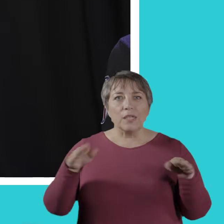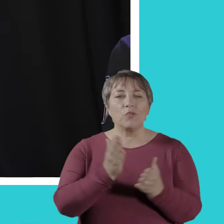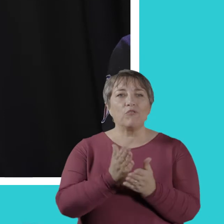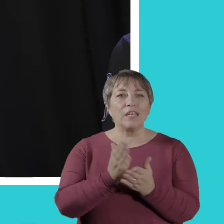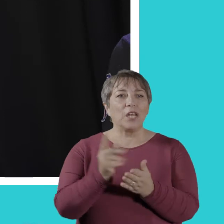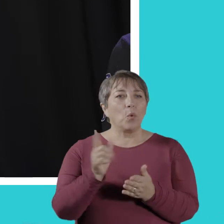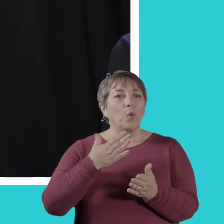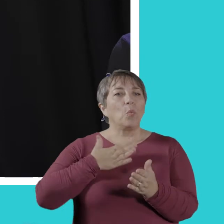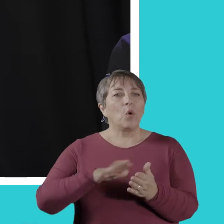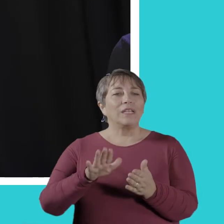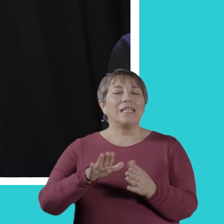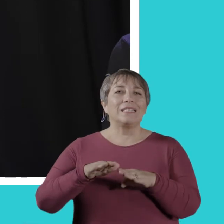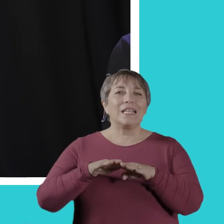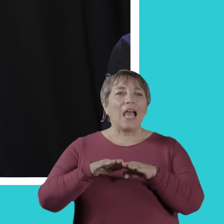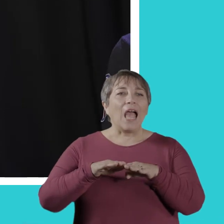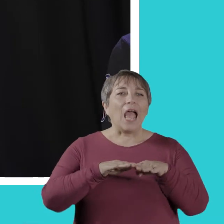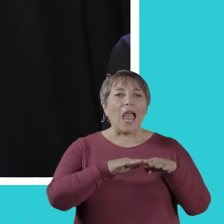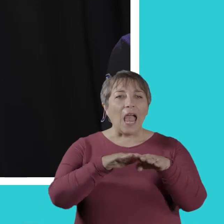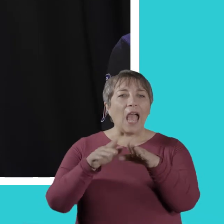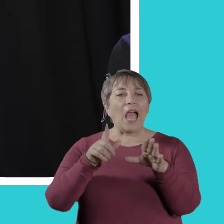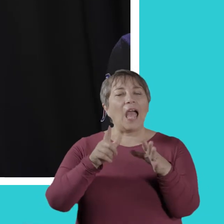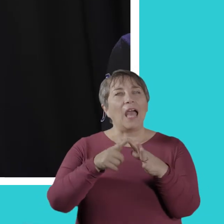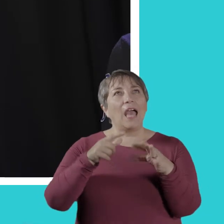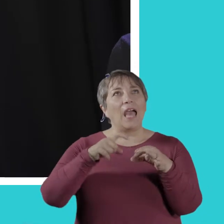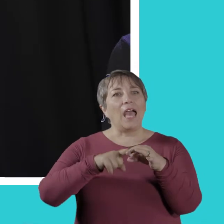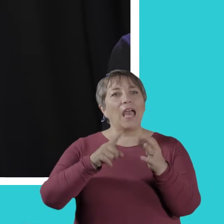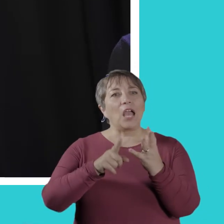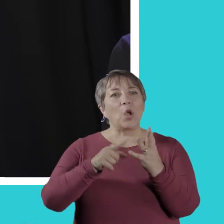about before is equity. Like we should throw words like equality in a bin if it just means